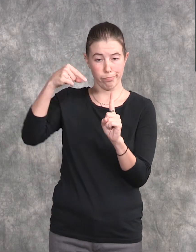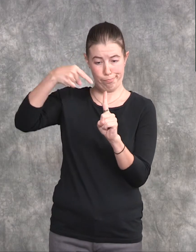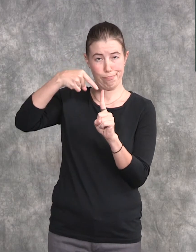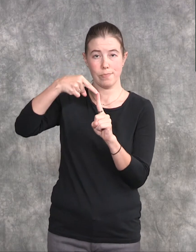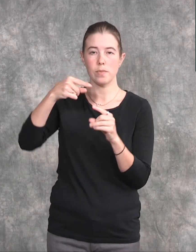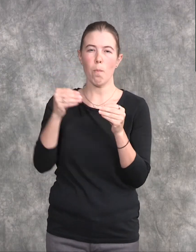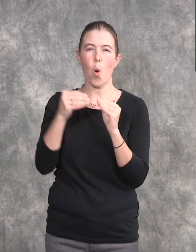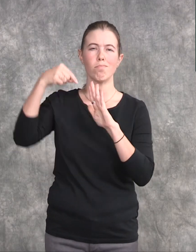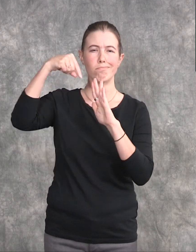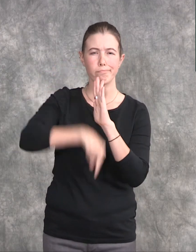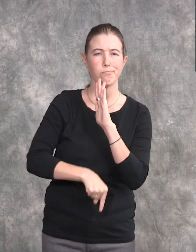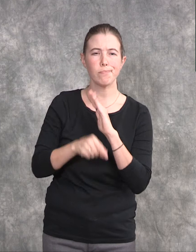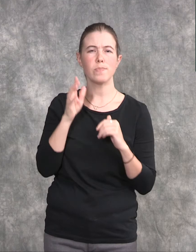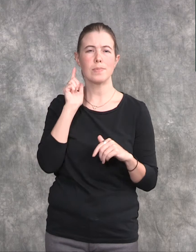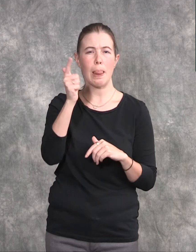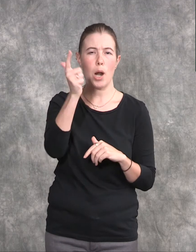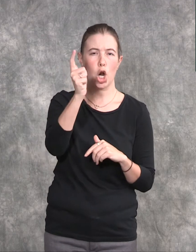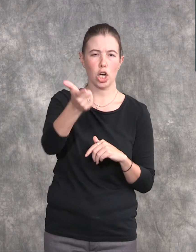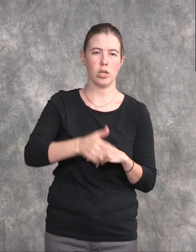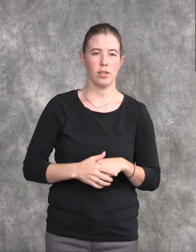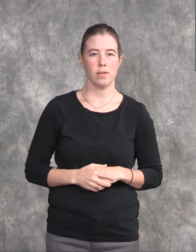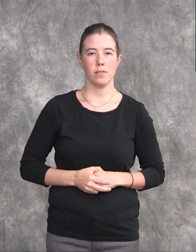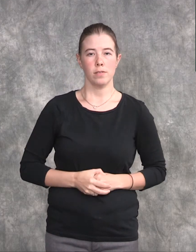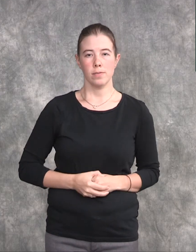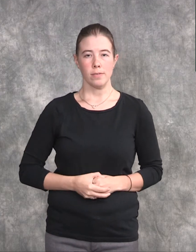We will discuss this more in depth in a later video.